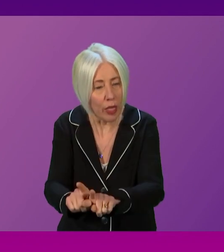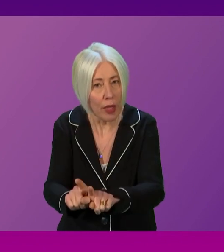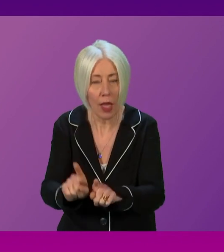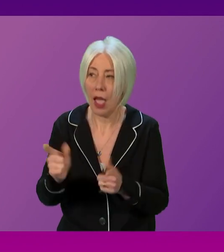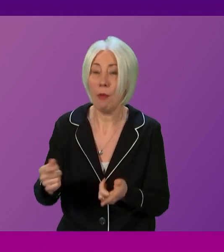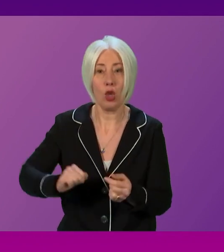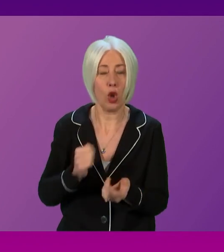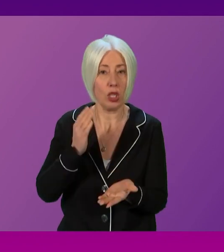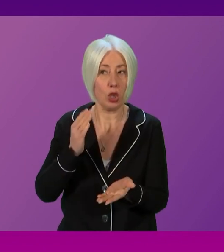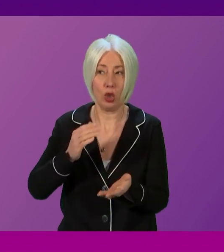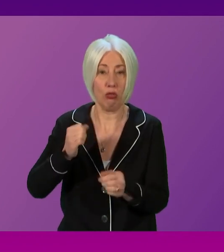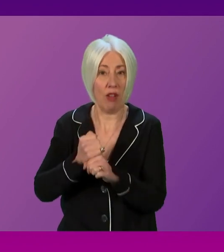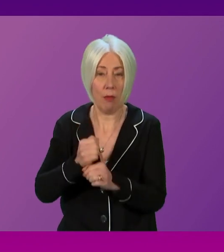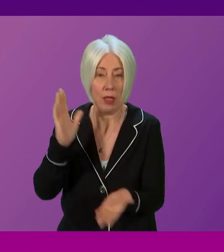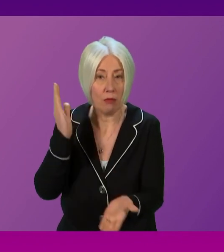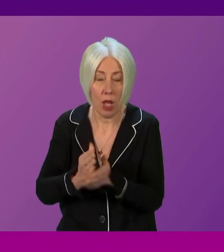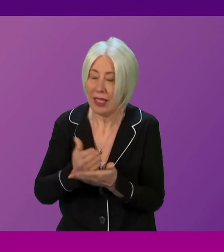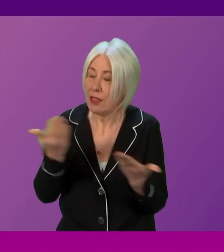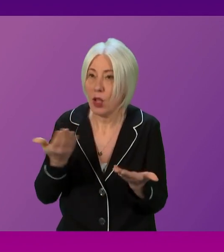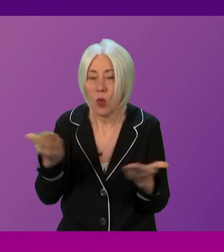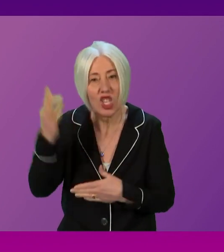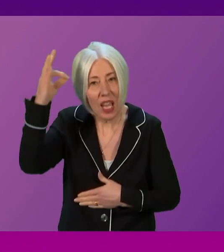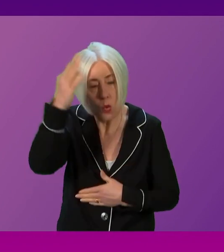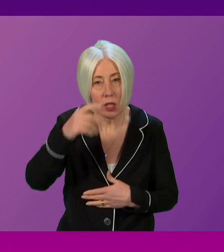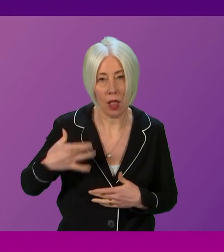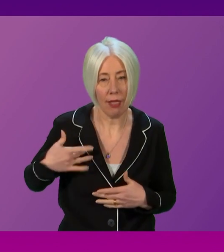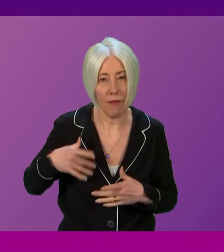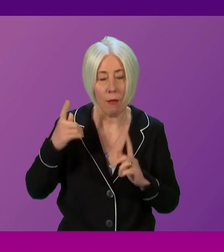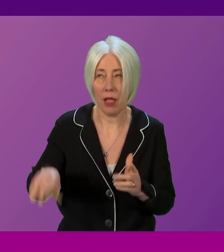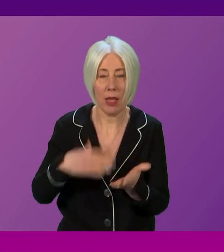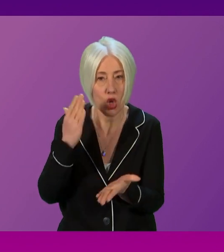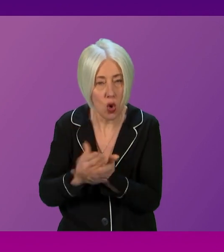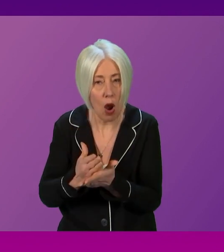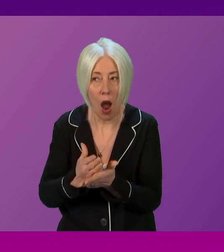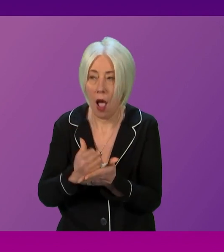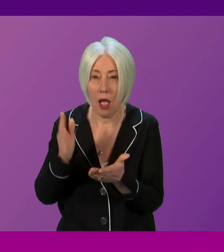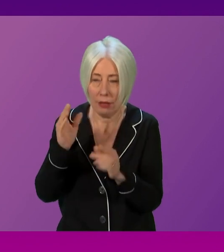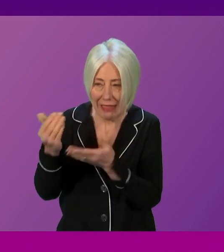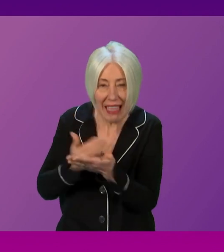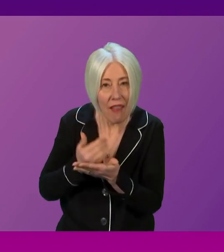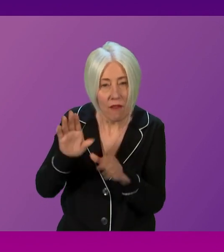is being delivered here, regardless of which authority is providing their accommodation? Is she aware of any instances occurring in Scotland that are similar to